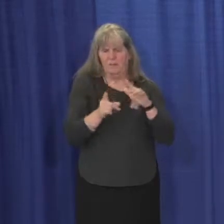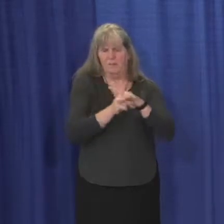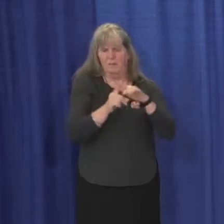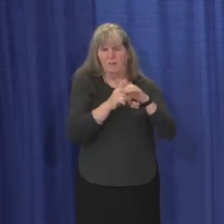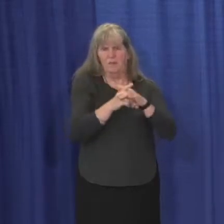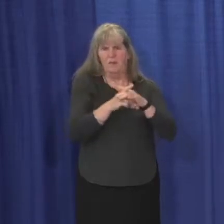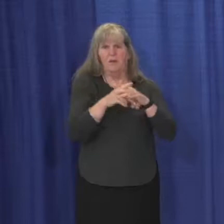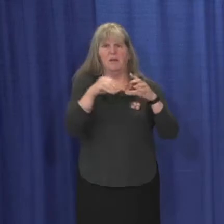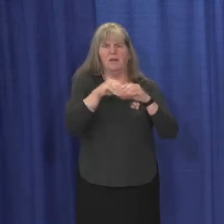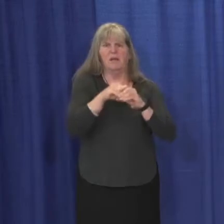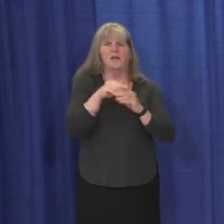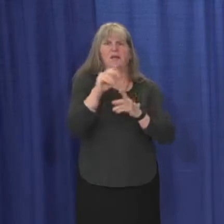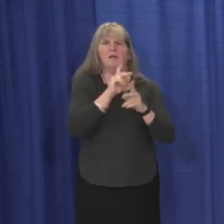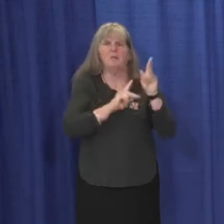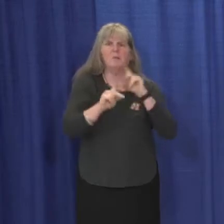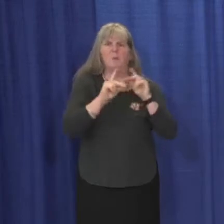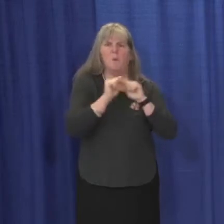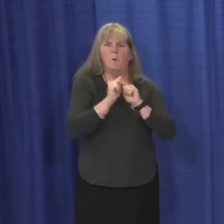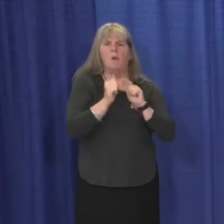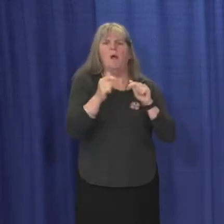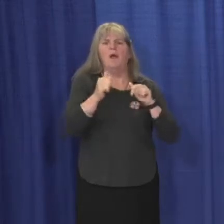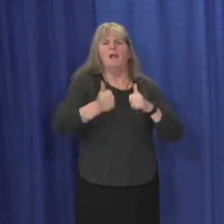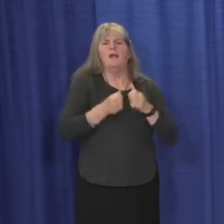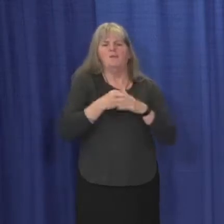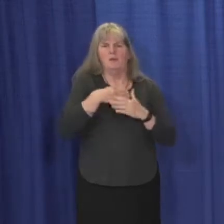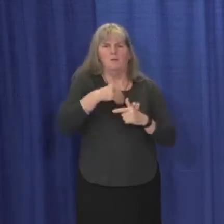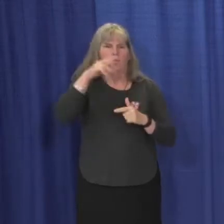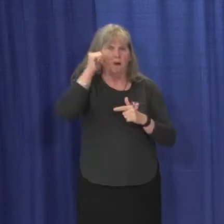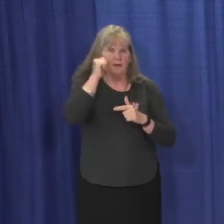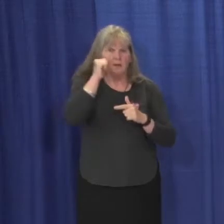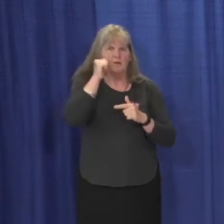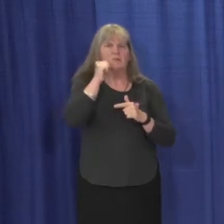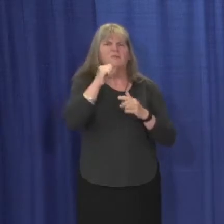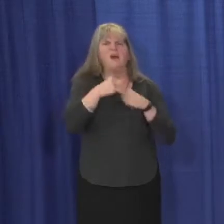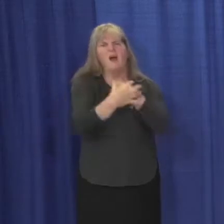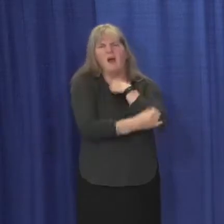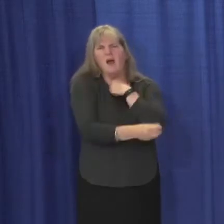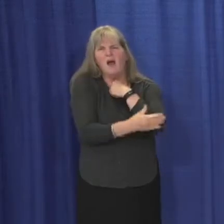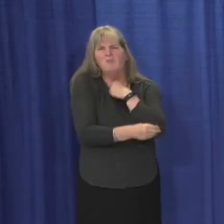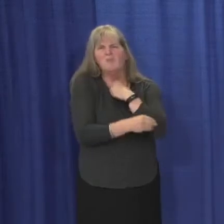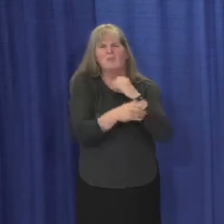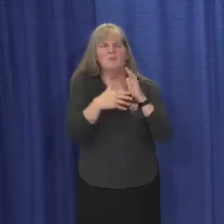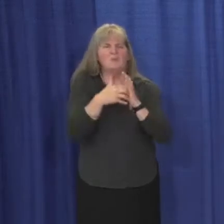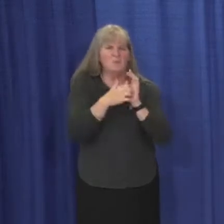the urban vulnerable populations. Three quarters of the cases are